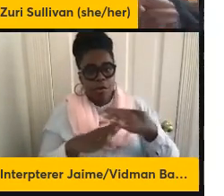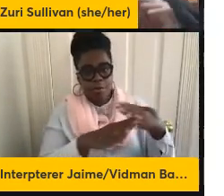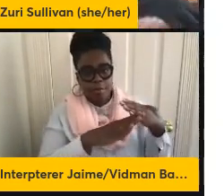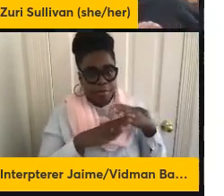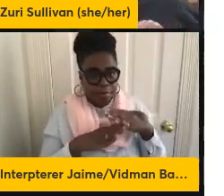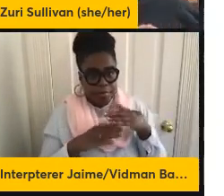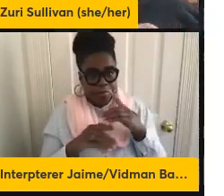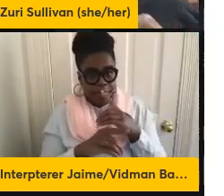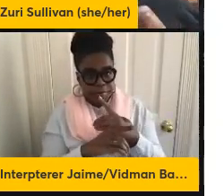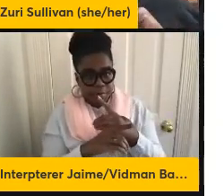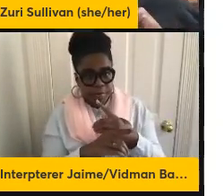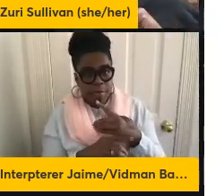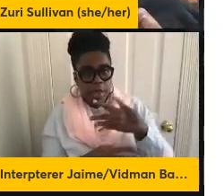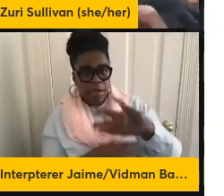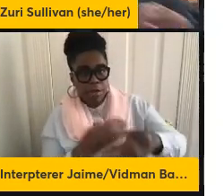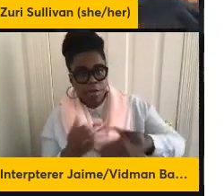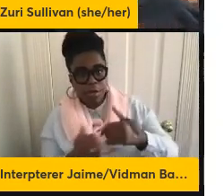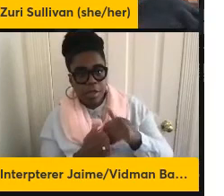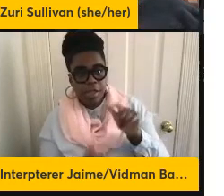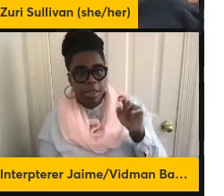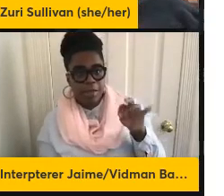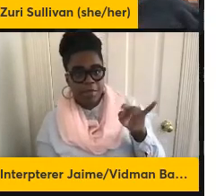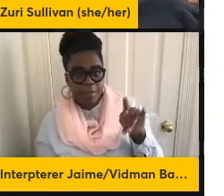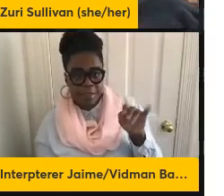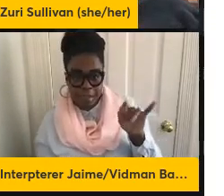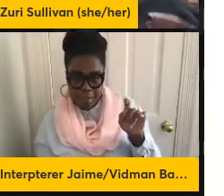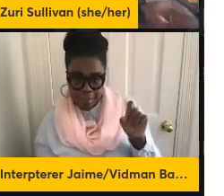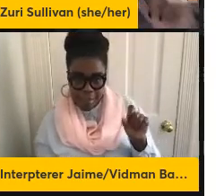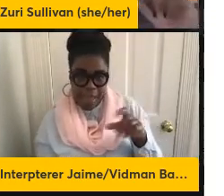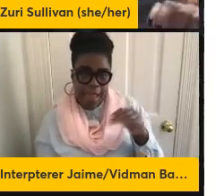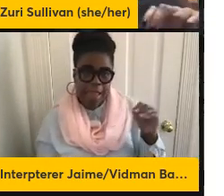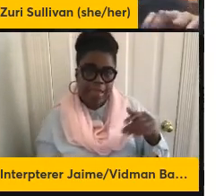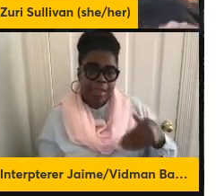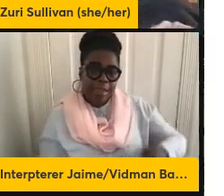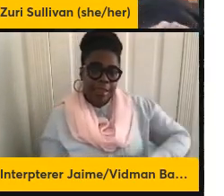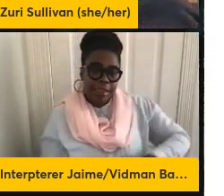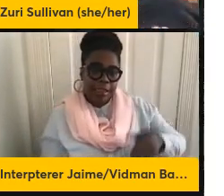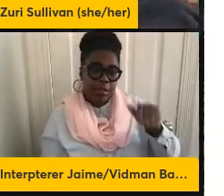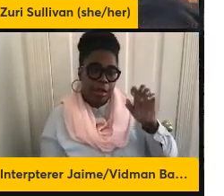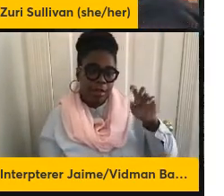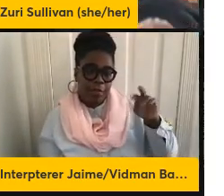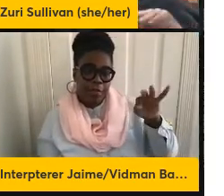through interaction between lymphocytes in the intestinal epithelium that can alter the cellular composition of the